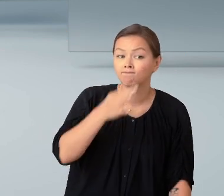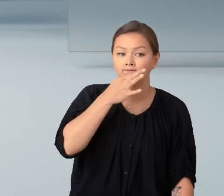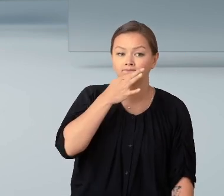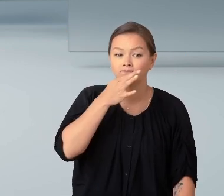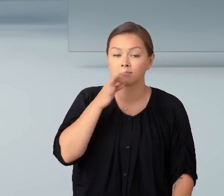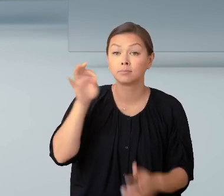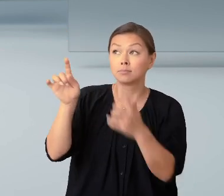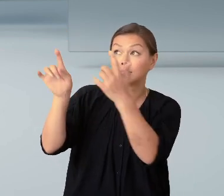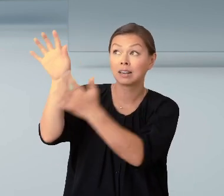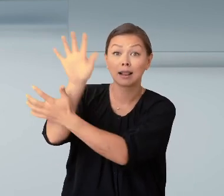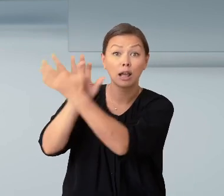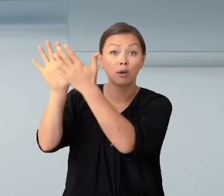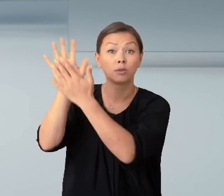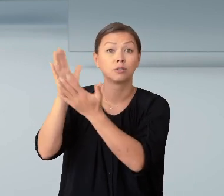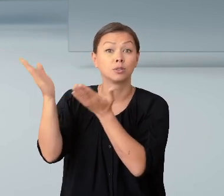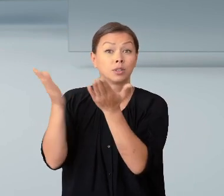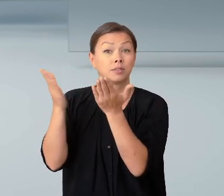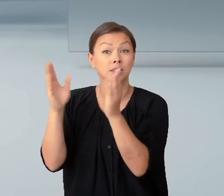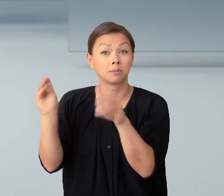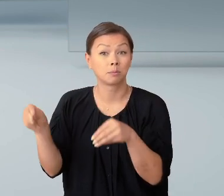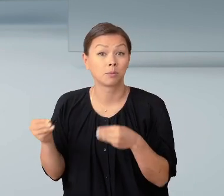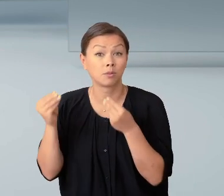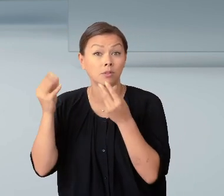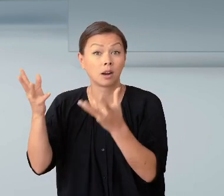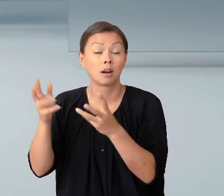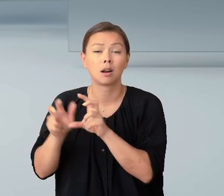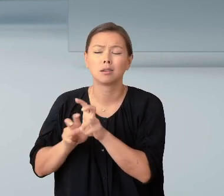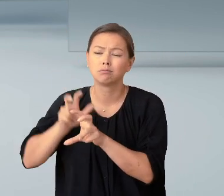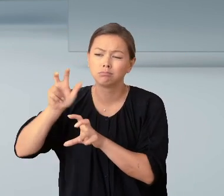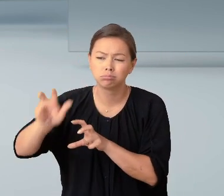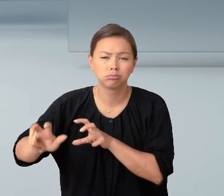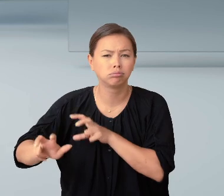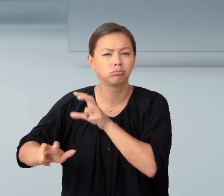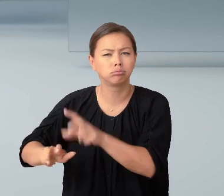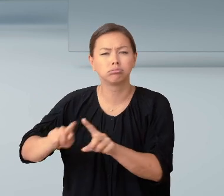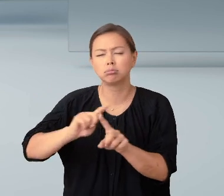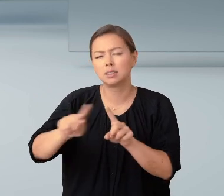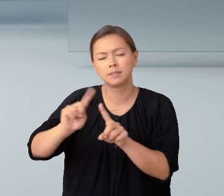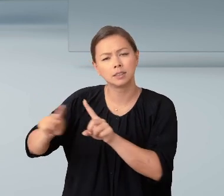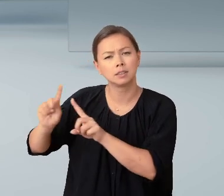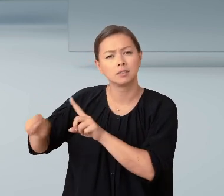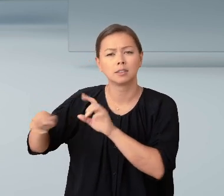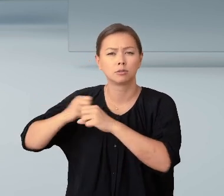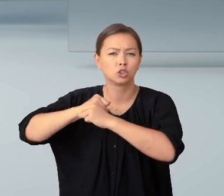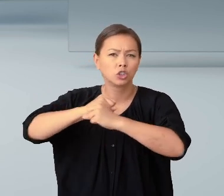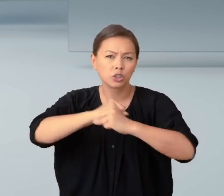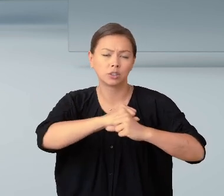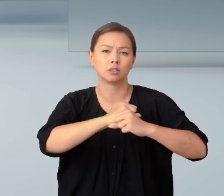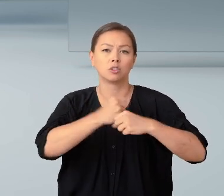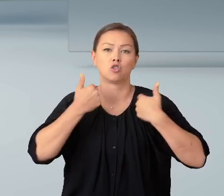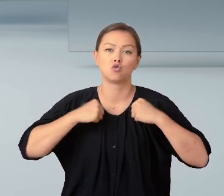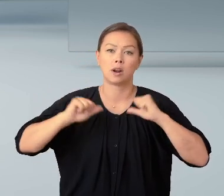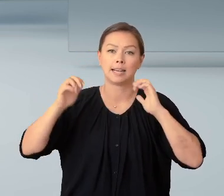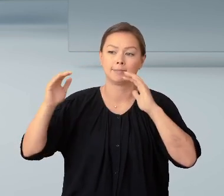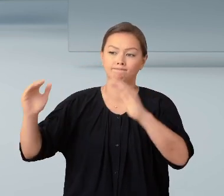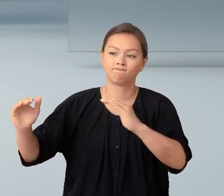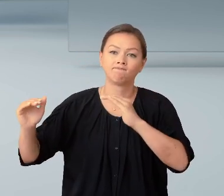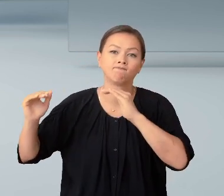invest heavily in security measures and have the resources and expertise to implement and maintain higher levels of security than an individual